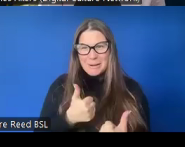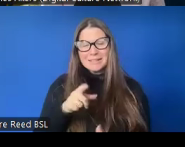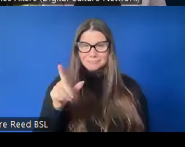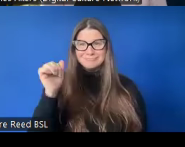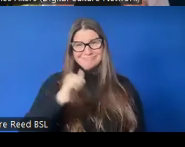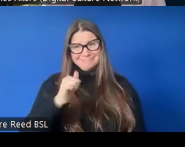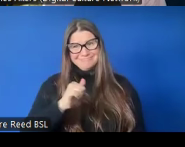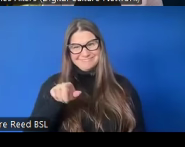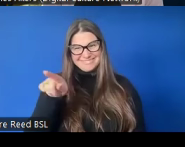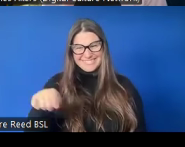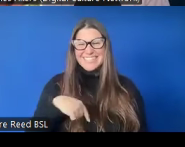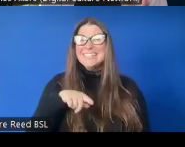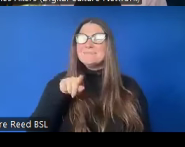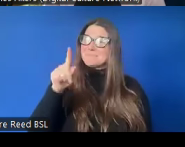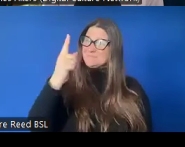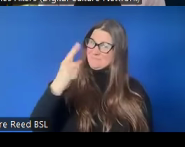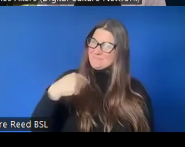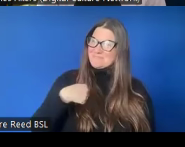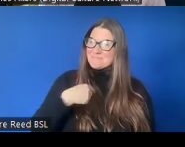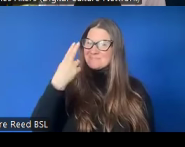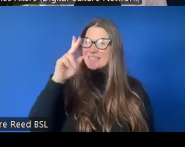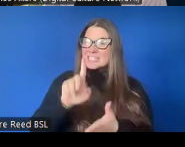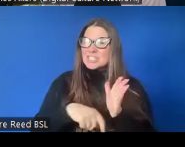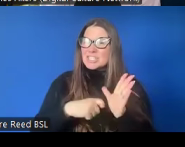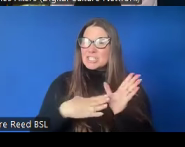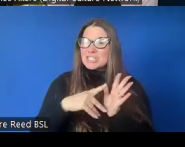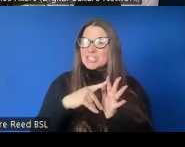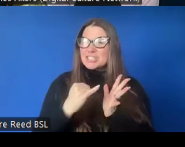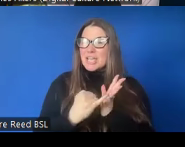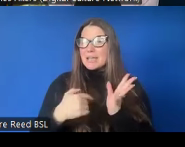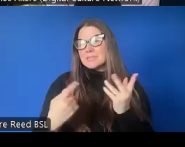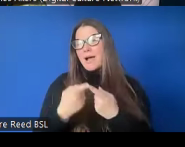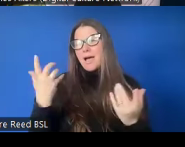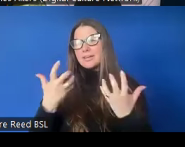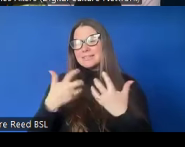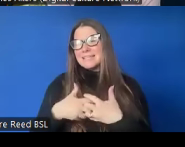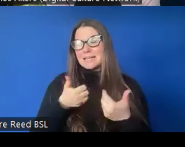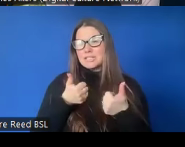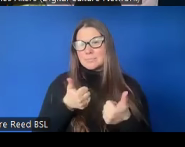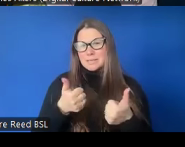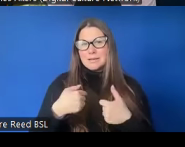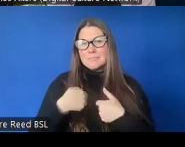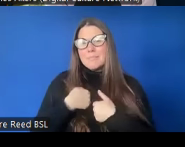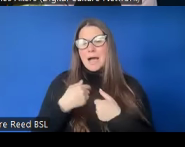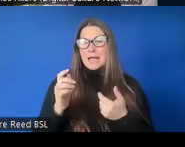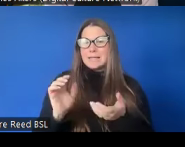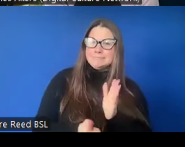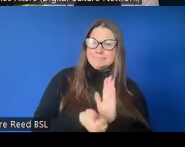I'm James. I'm one of the other Tech Champions in the team, so my specialist area is data analytics and insight, which is a lot of the topic today.